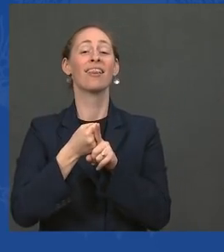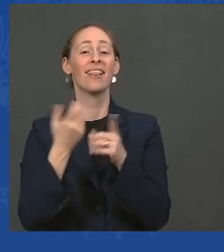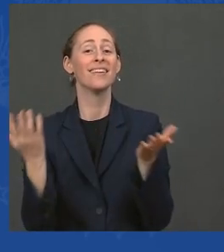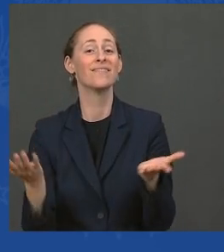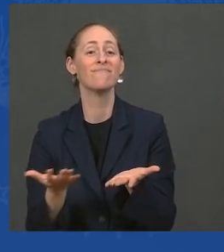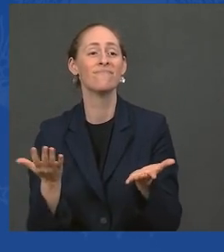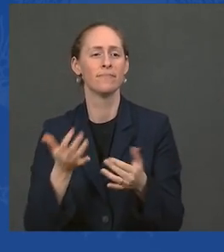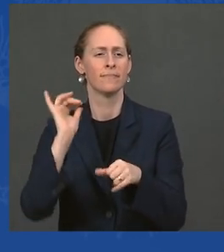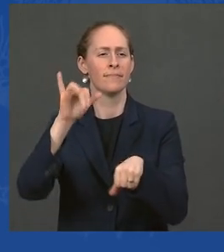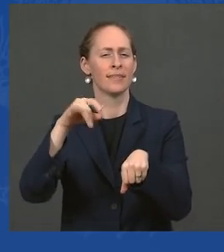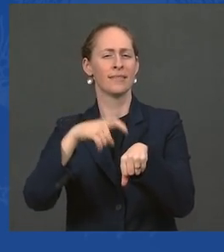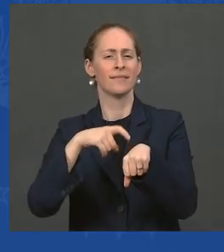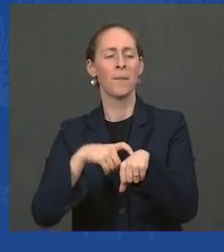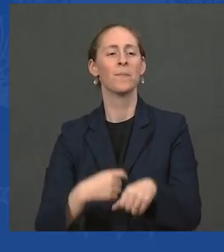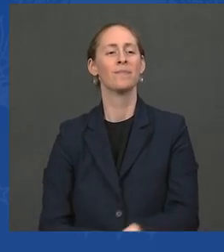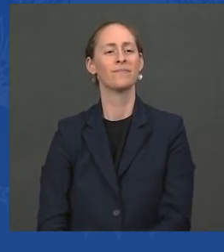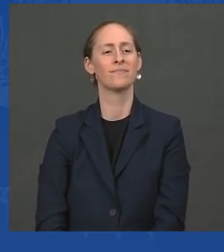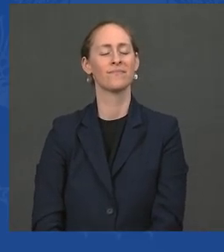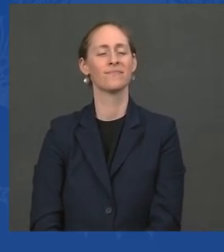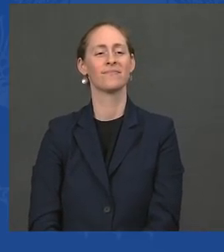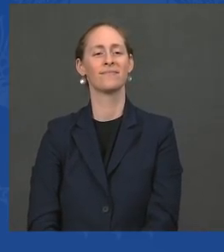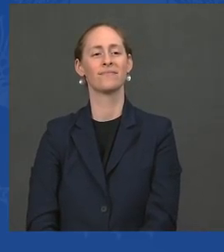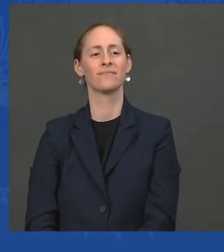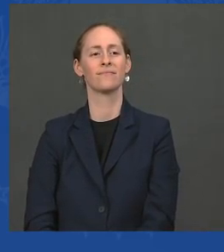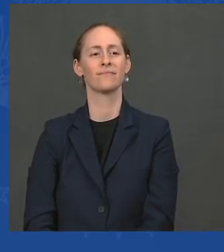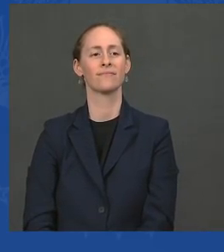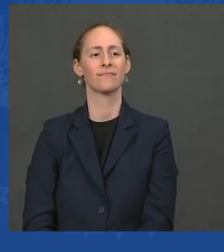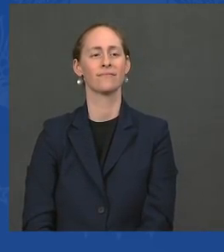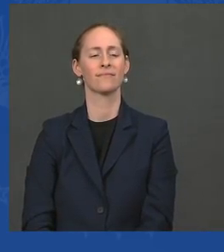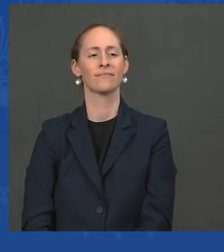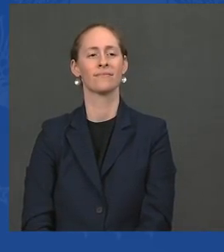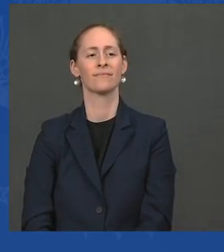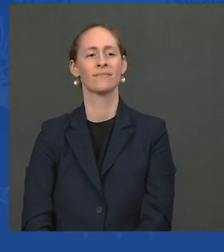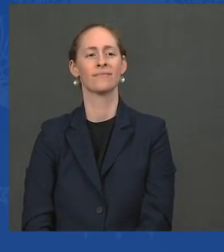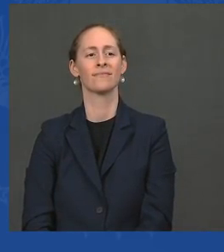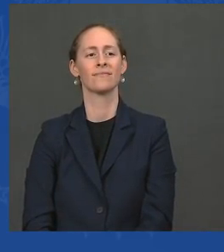on the road at the time, if you -- well, in terms of the actual time on the road.